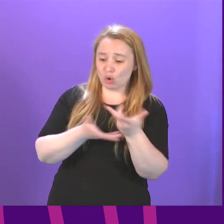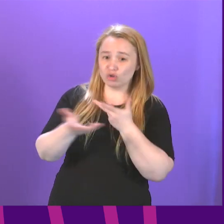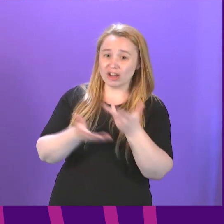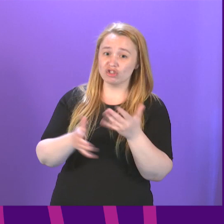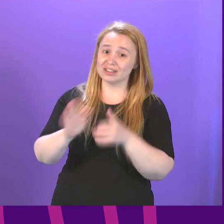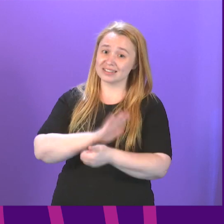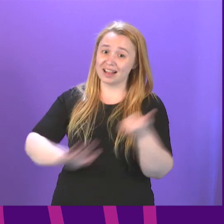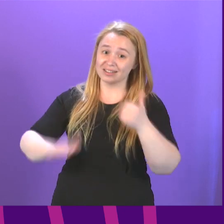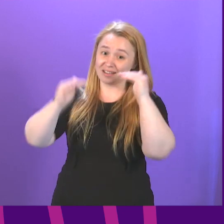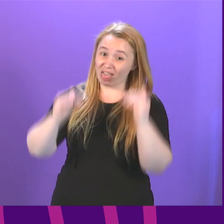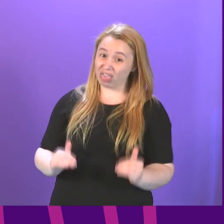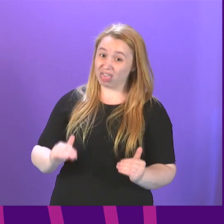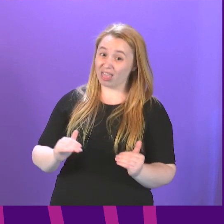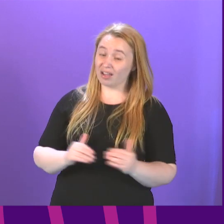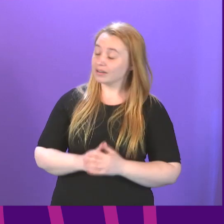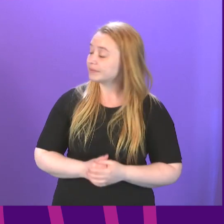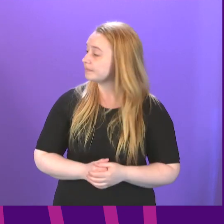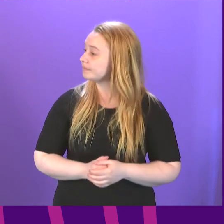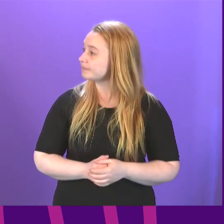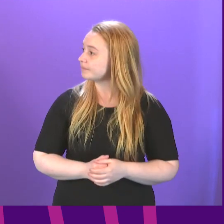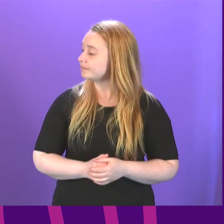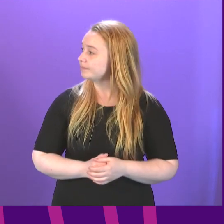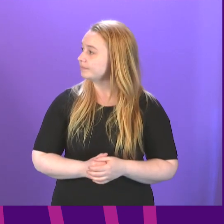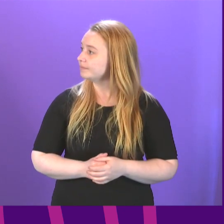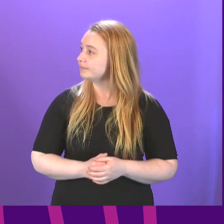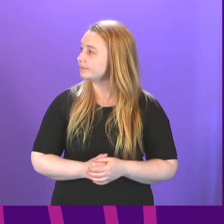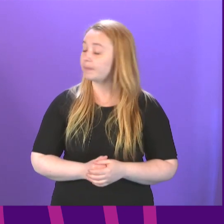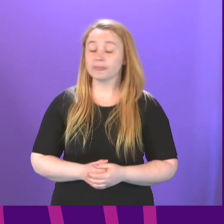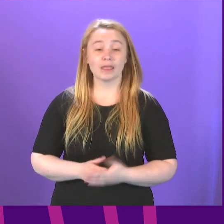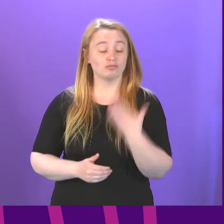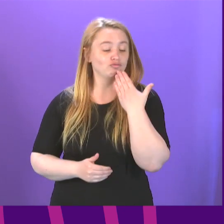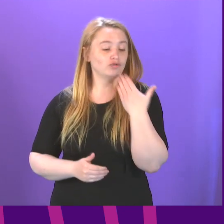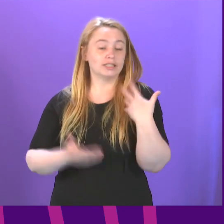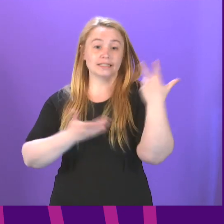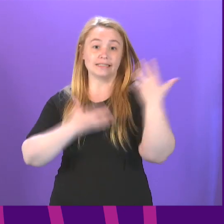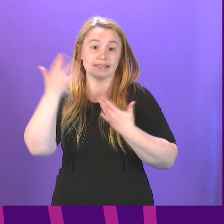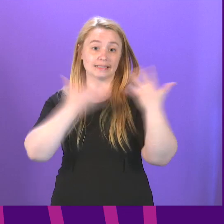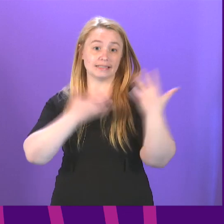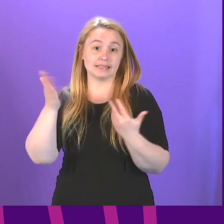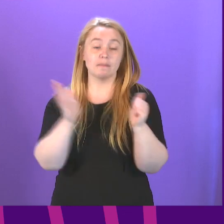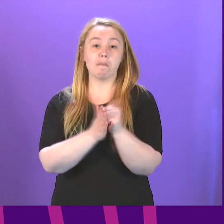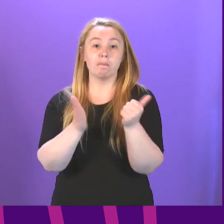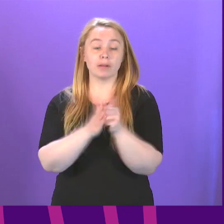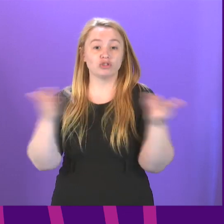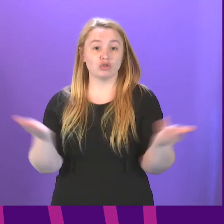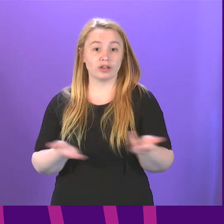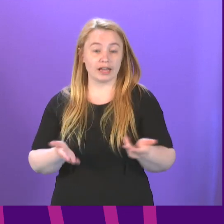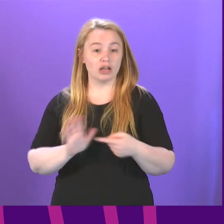Richard Lochhead: Ross Greer may be interested in the statistics that were published today that show that the number of full-time permanent college teaching